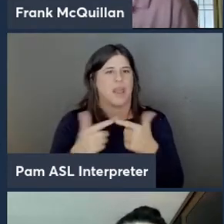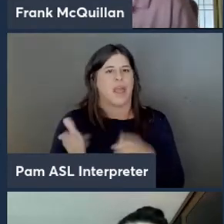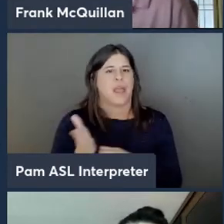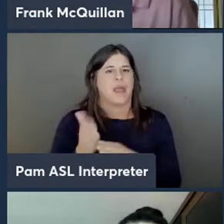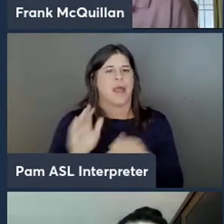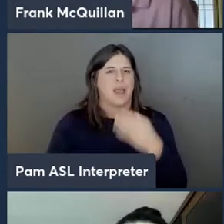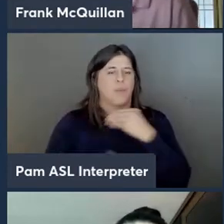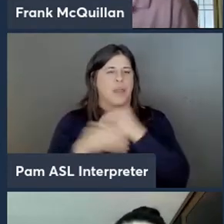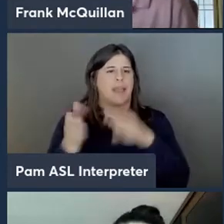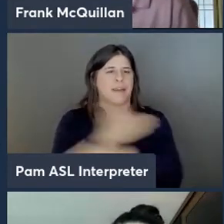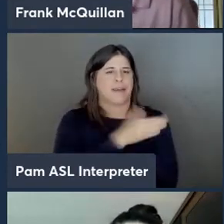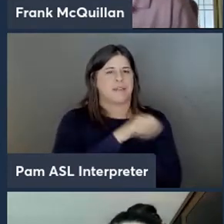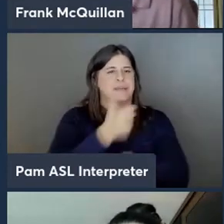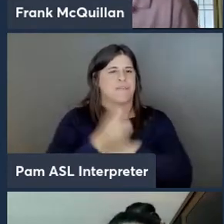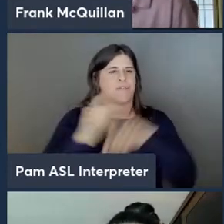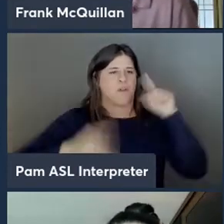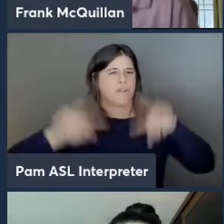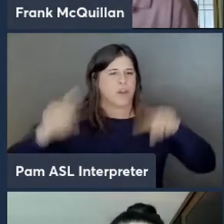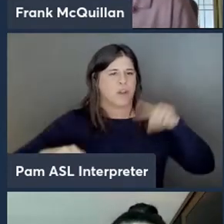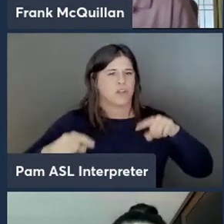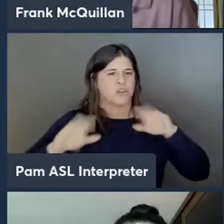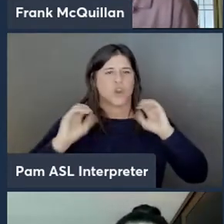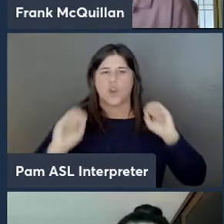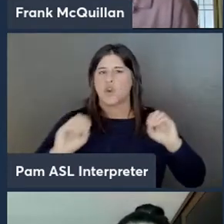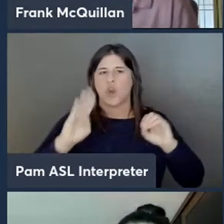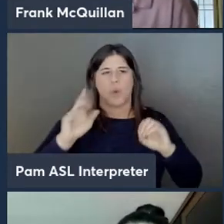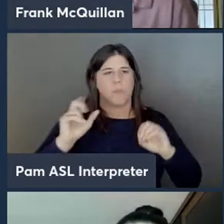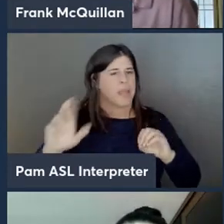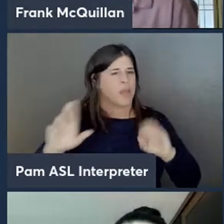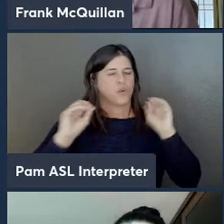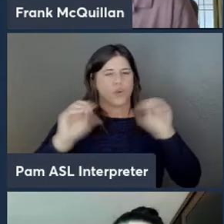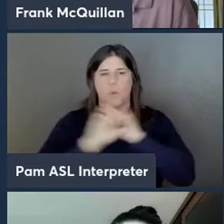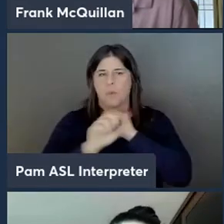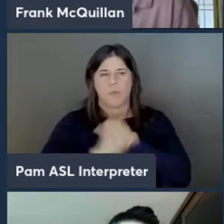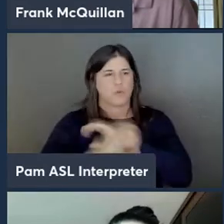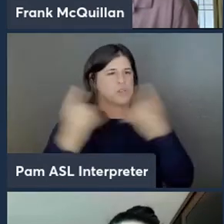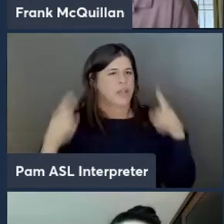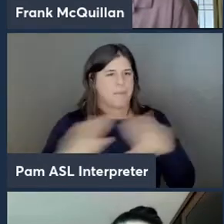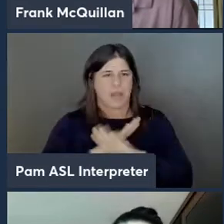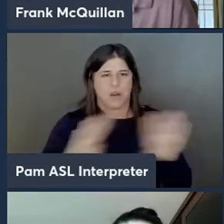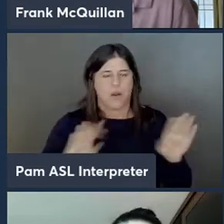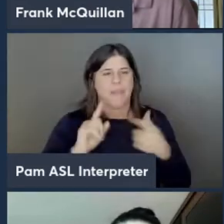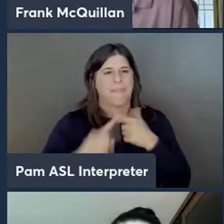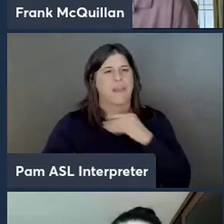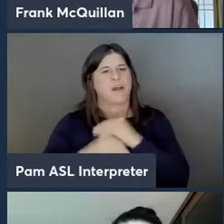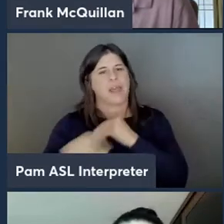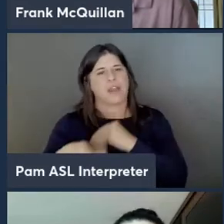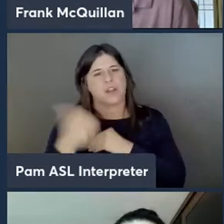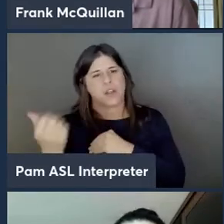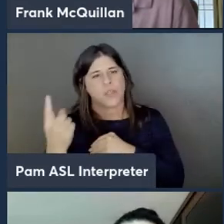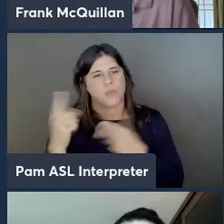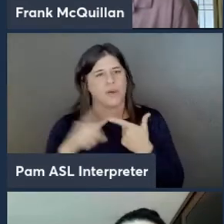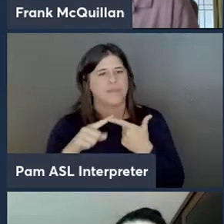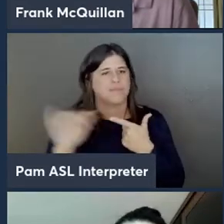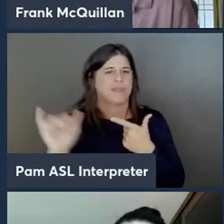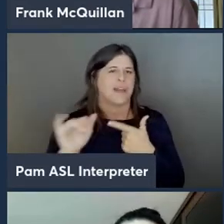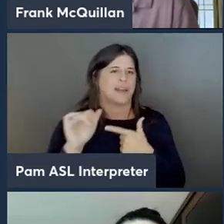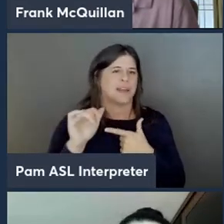just for having no banner, no promotions going out at all. I'm gonna add another one. We're gonna do like a 20% off one.